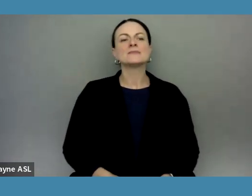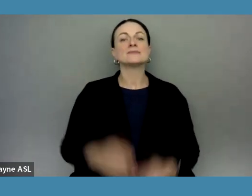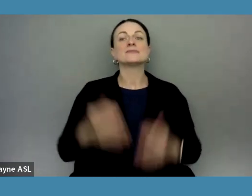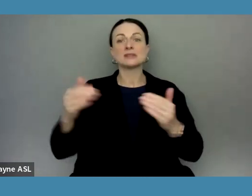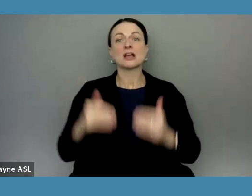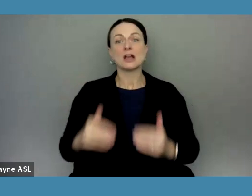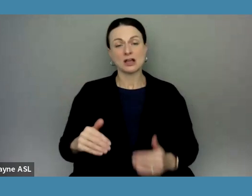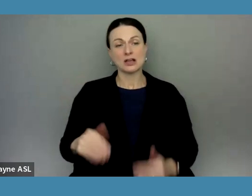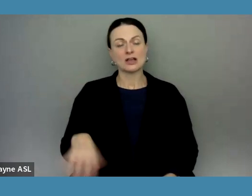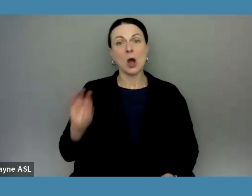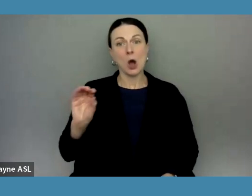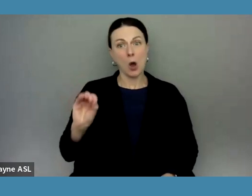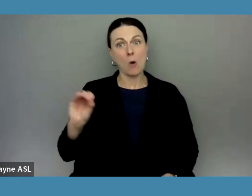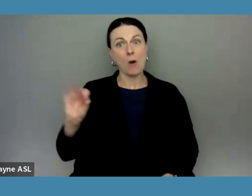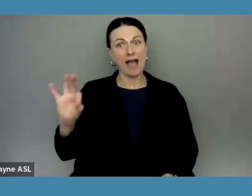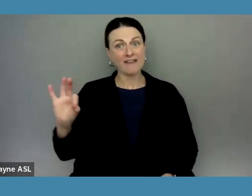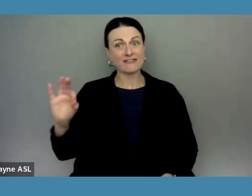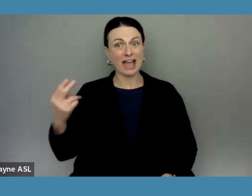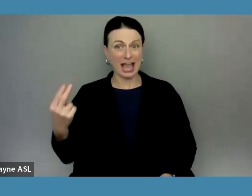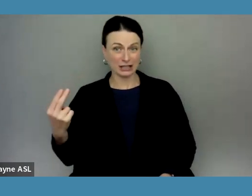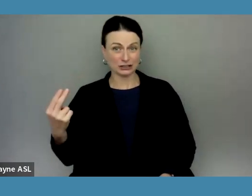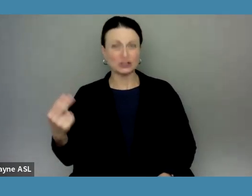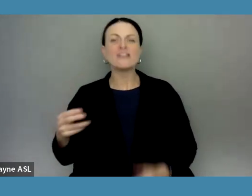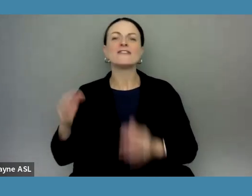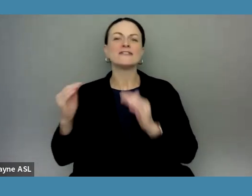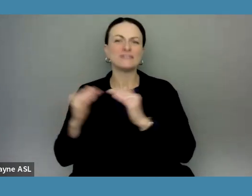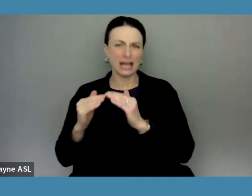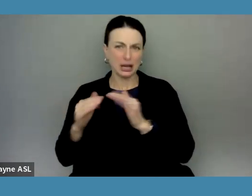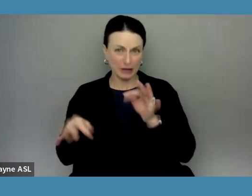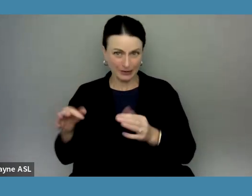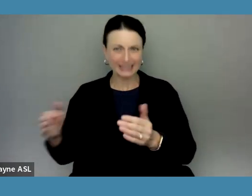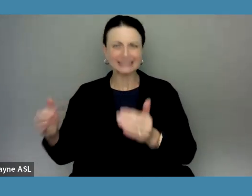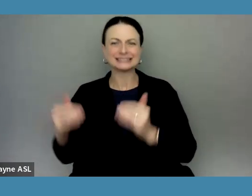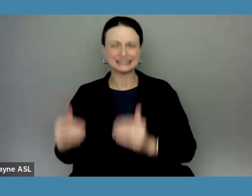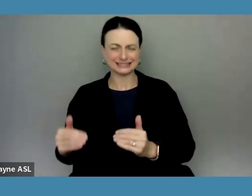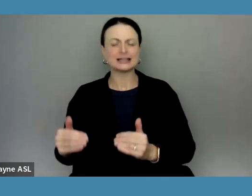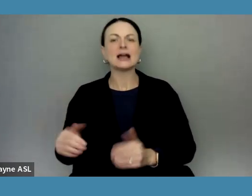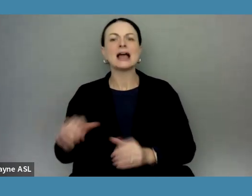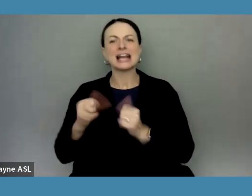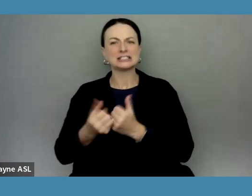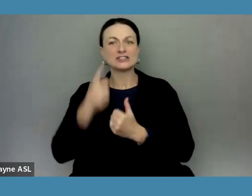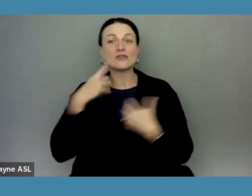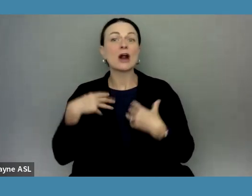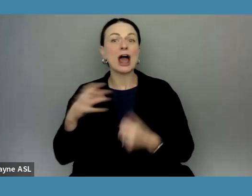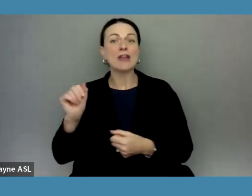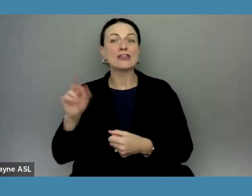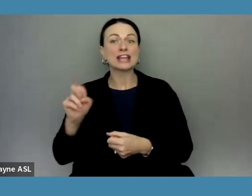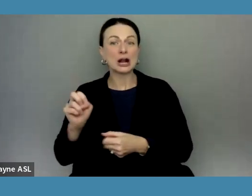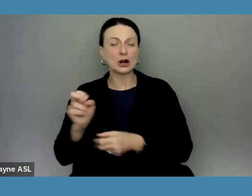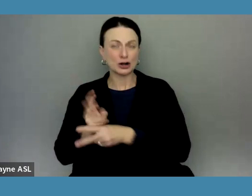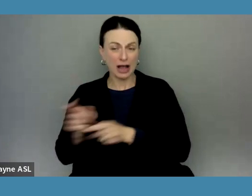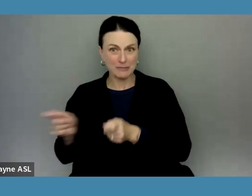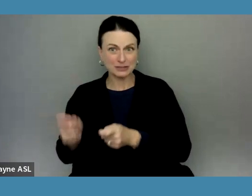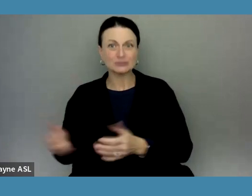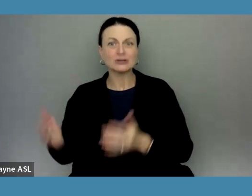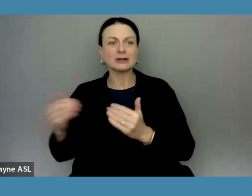OFH, Agency for Healthcare Administration, the Florida Office of Appeal Hearings, OAH,